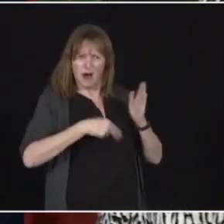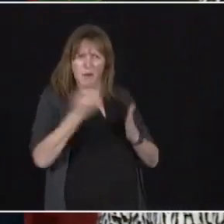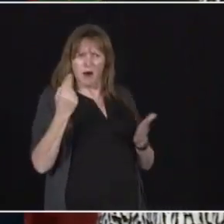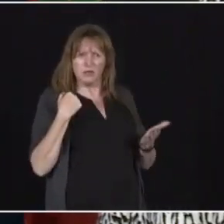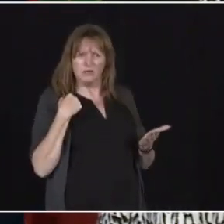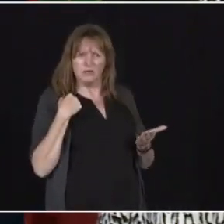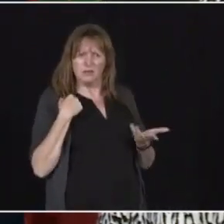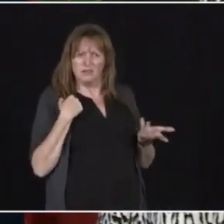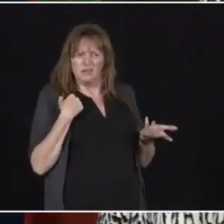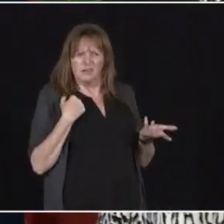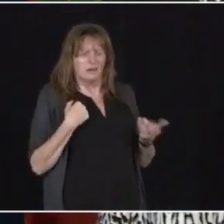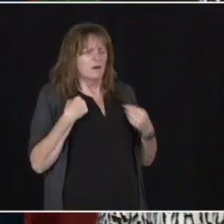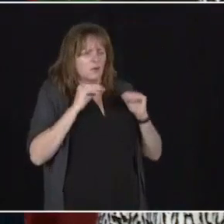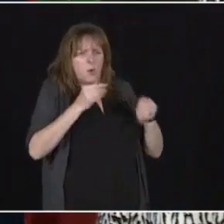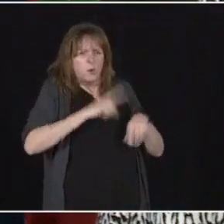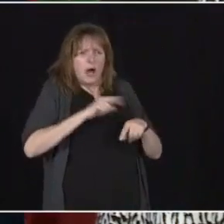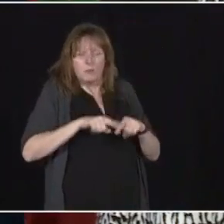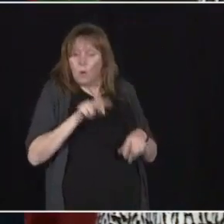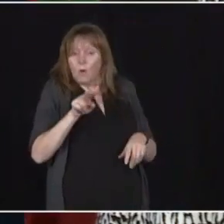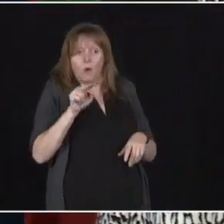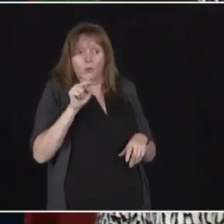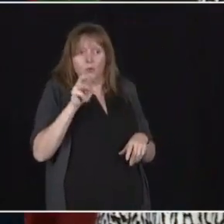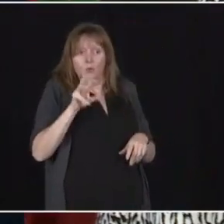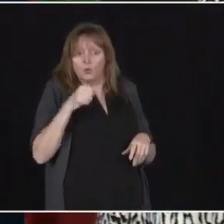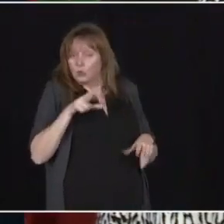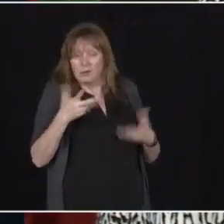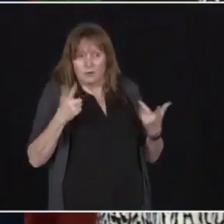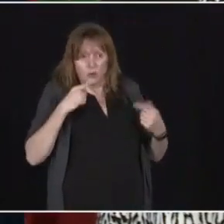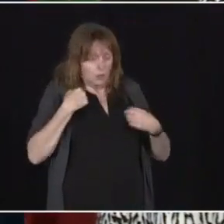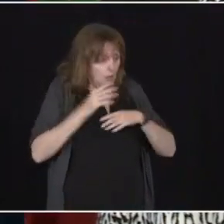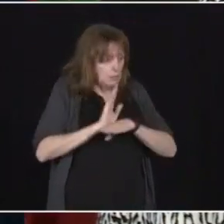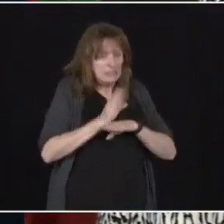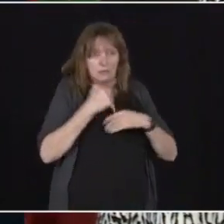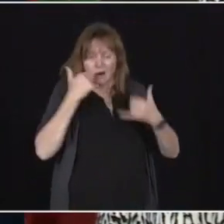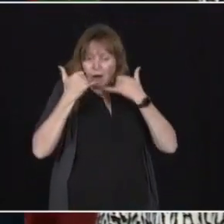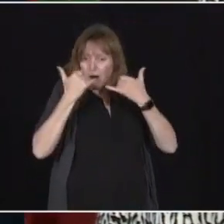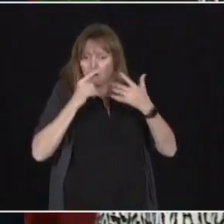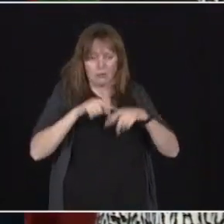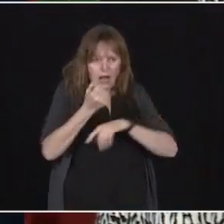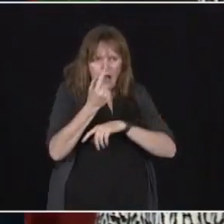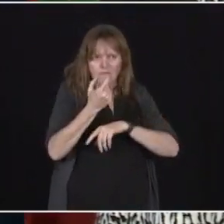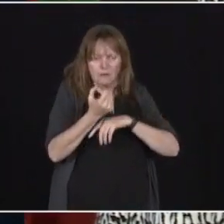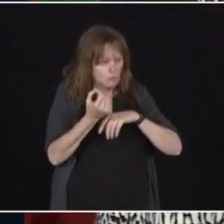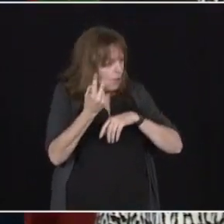I don't have time to watch the news, I just don't. I am on